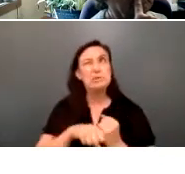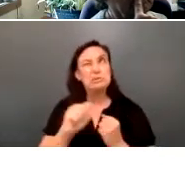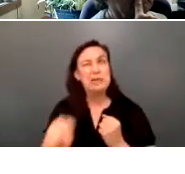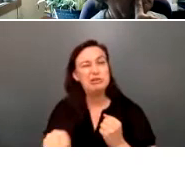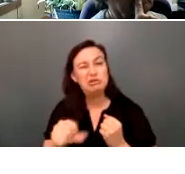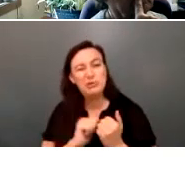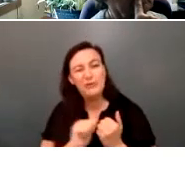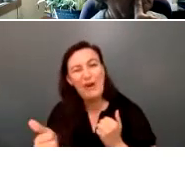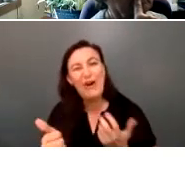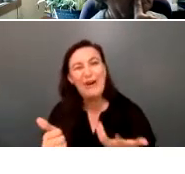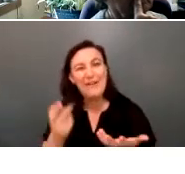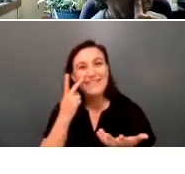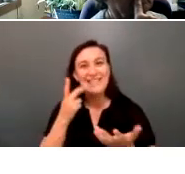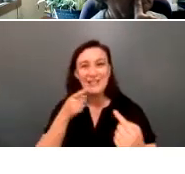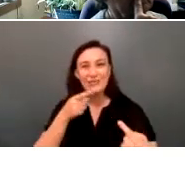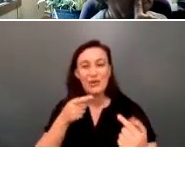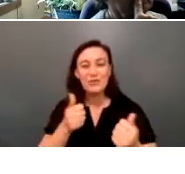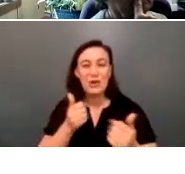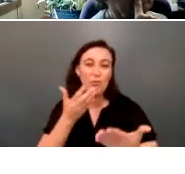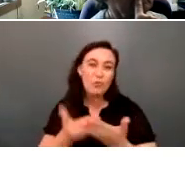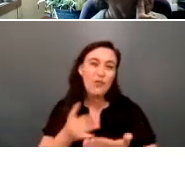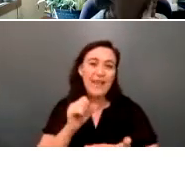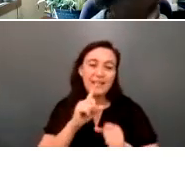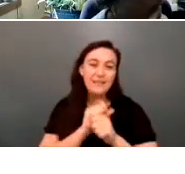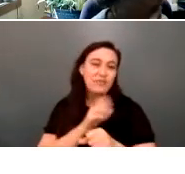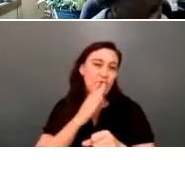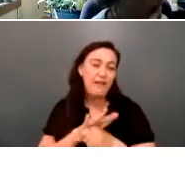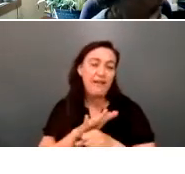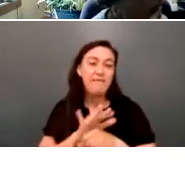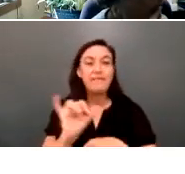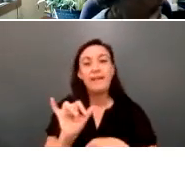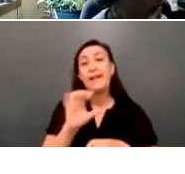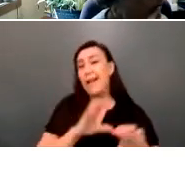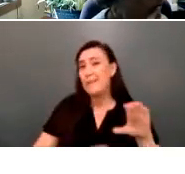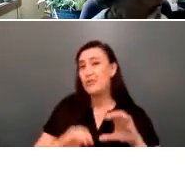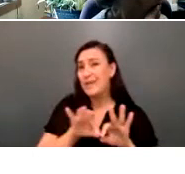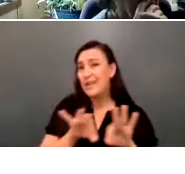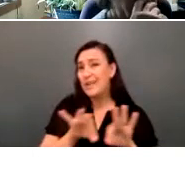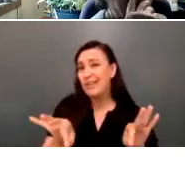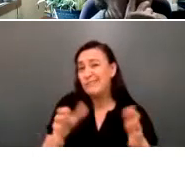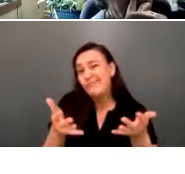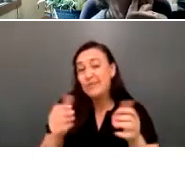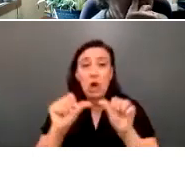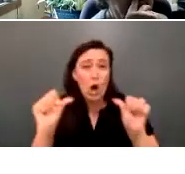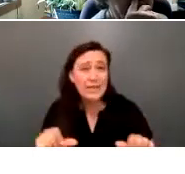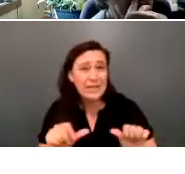with in trying to show that it was Human Services is like chemistry degree or architecture.